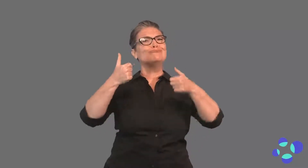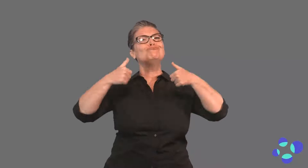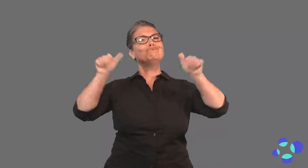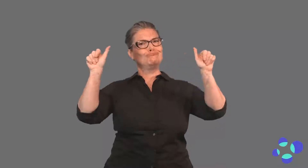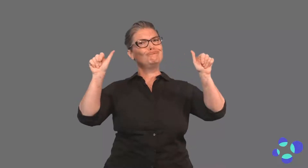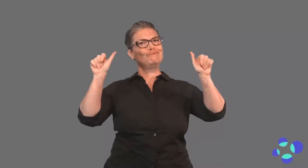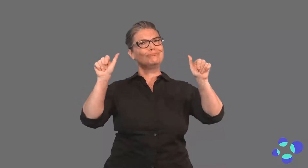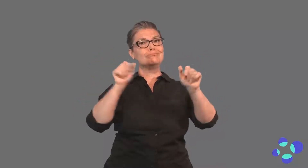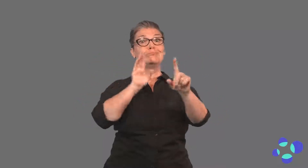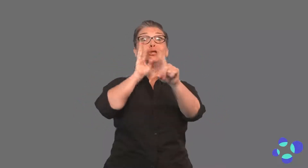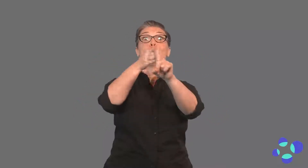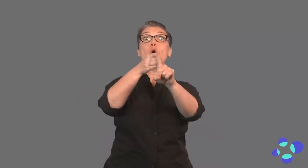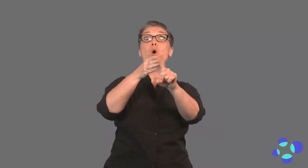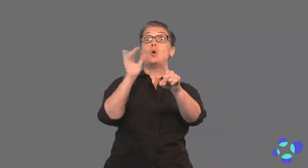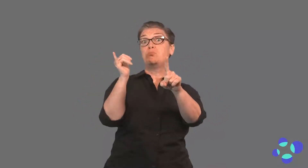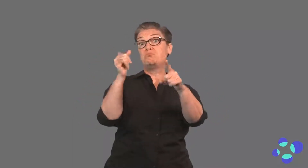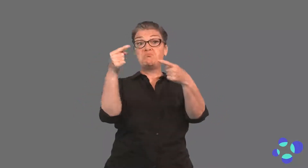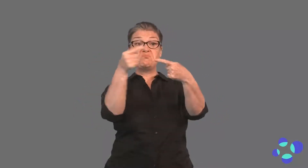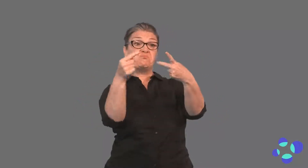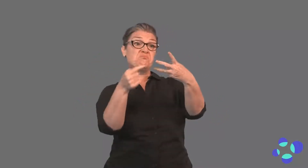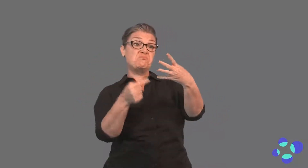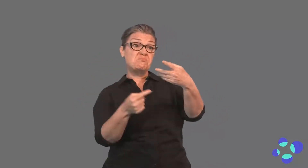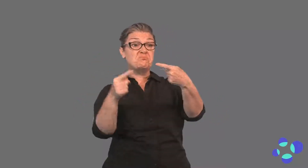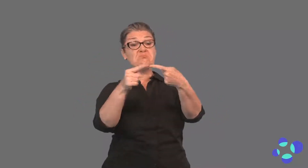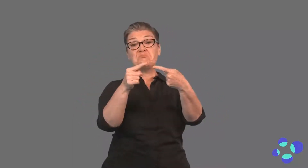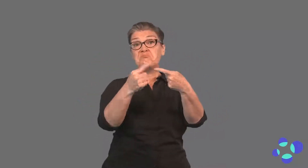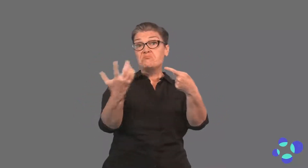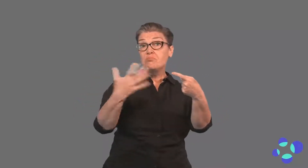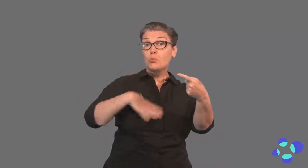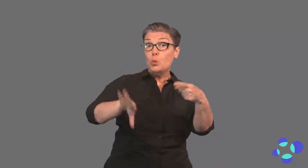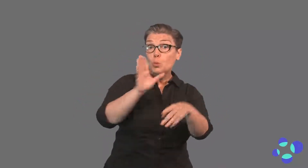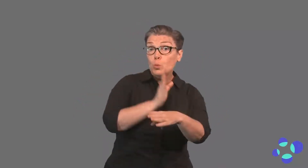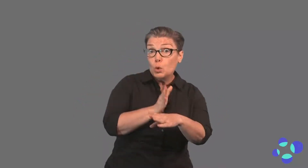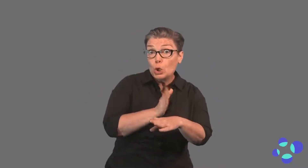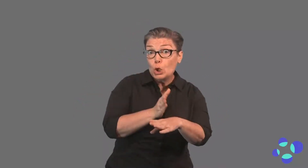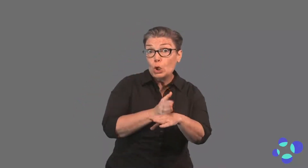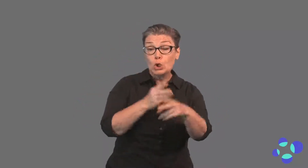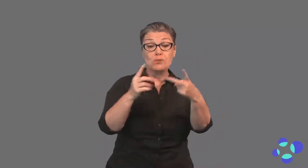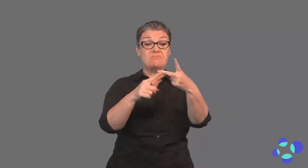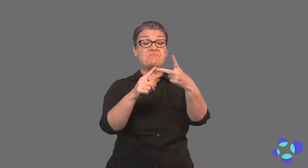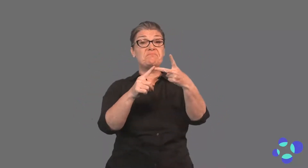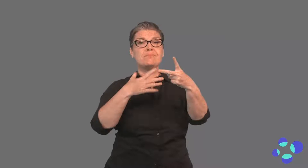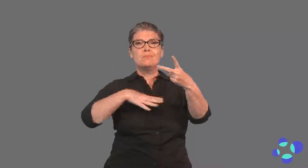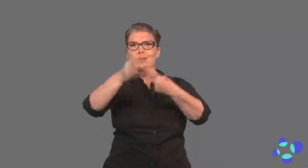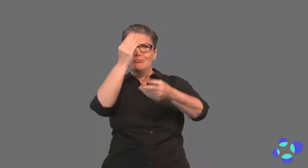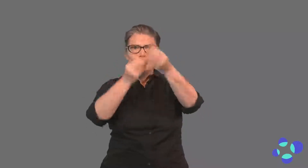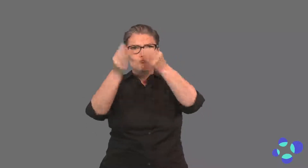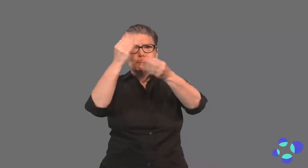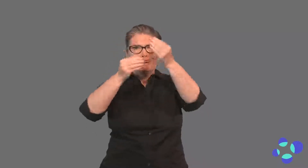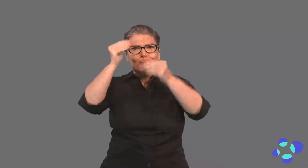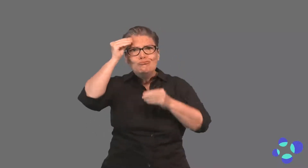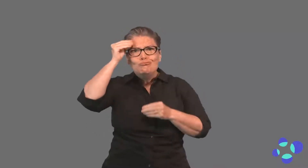what you're wanting to achieve. Your goals may be obtain employment,